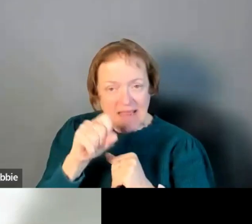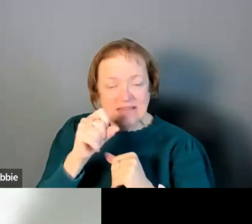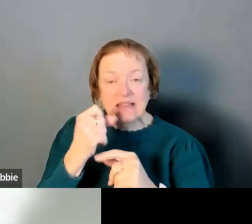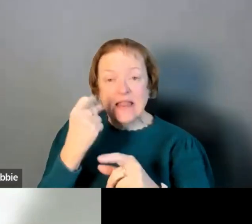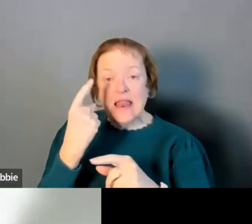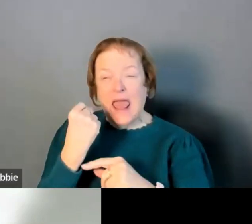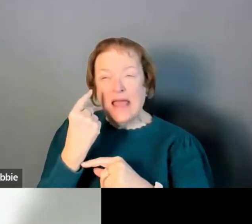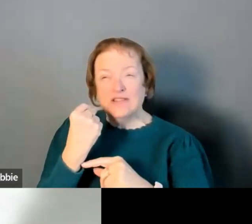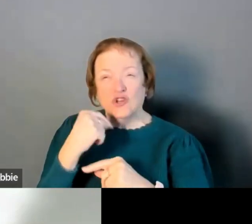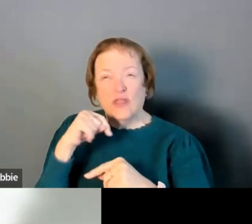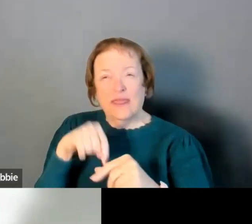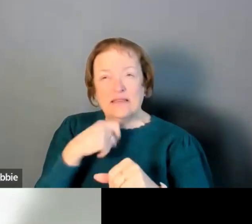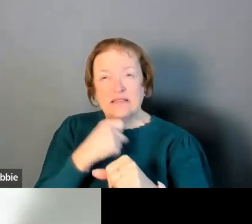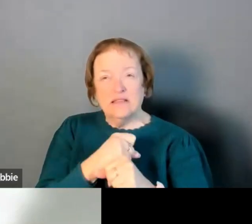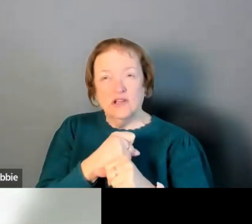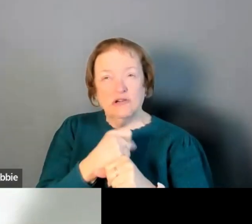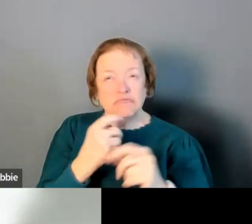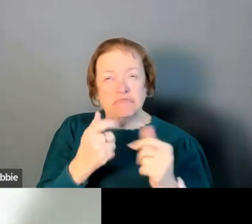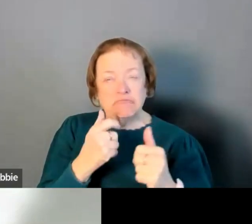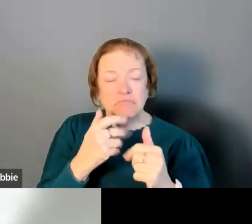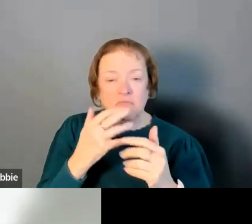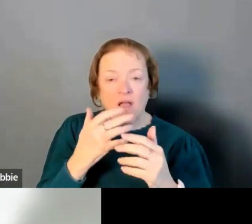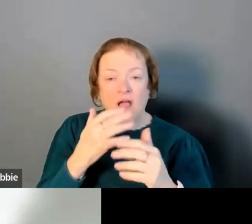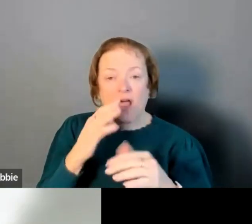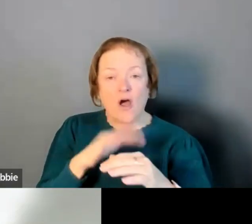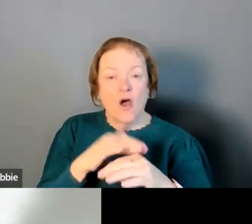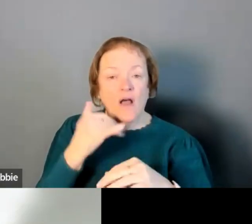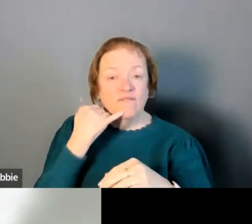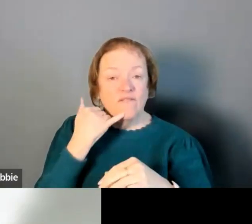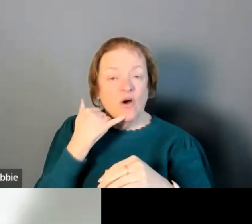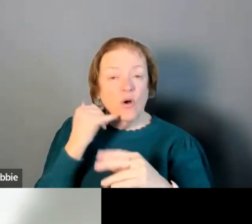of, I currently, on my phone, I have downloaded.